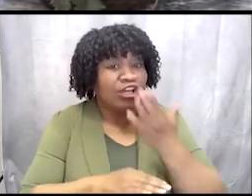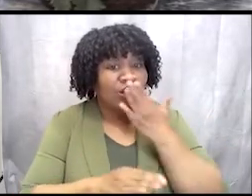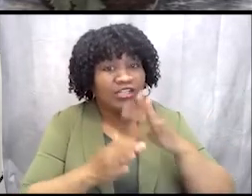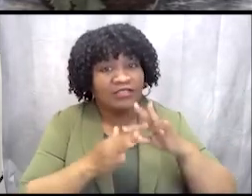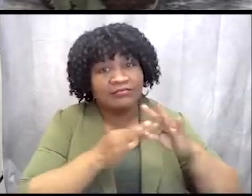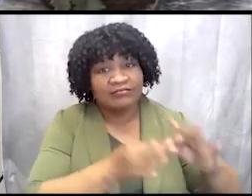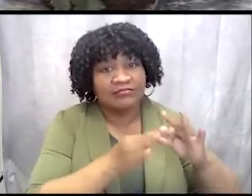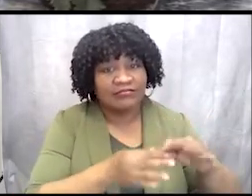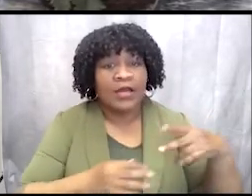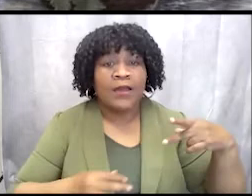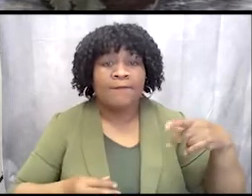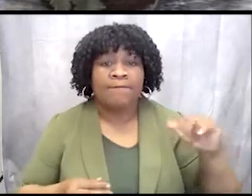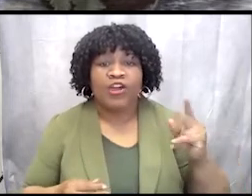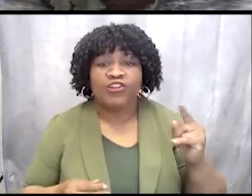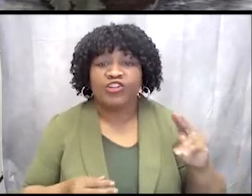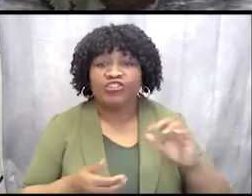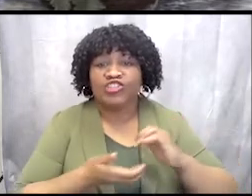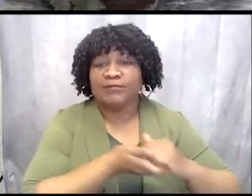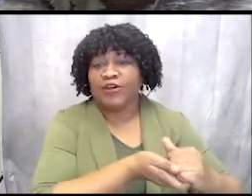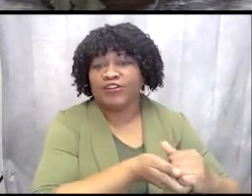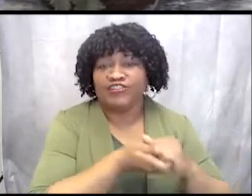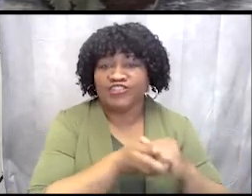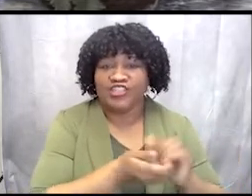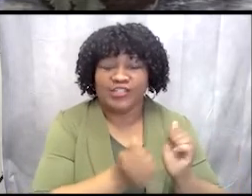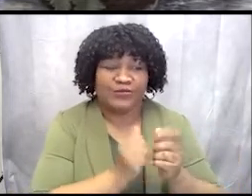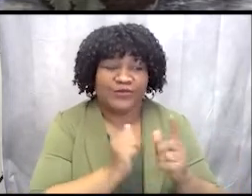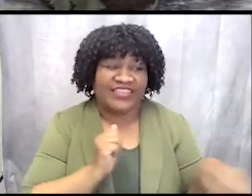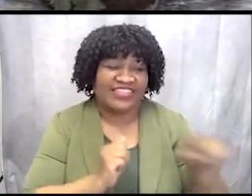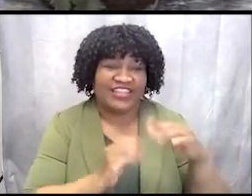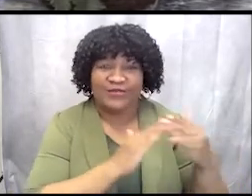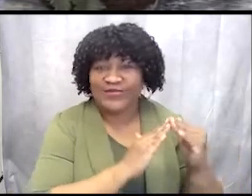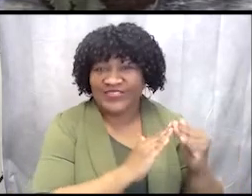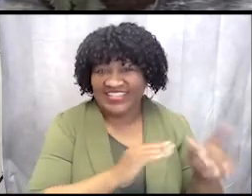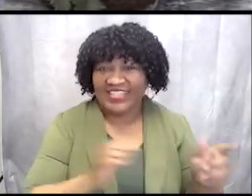between institutions of higher education in the community, which I think is also important.